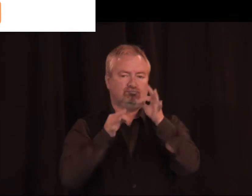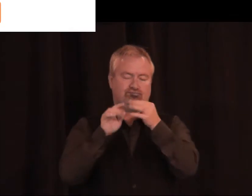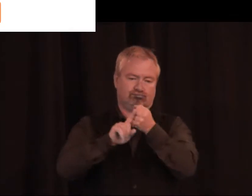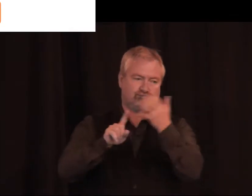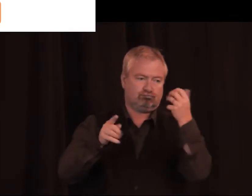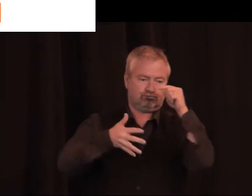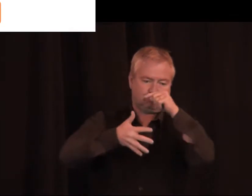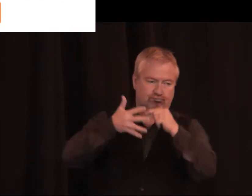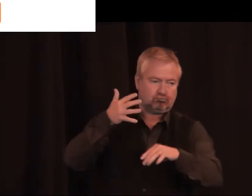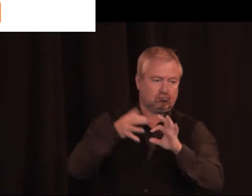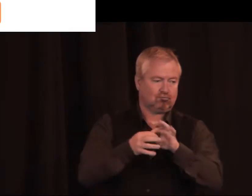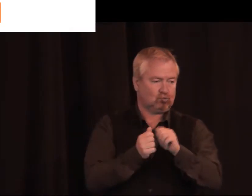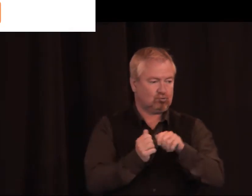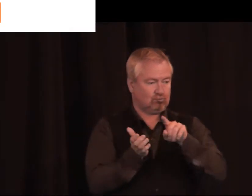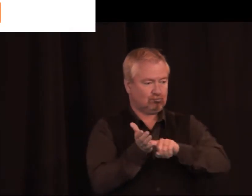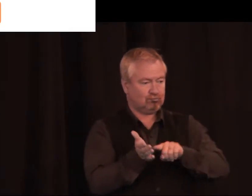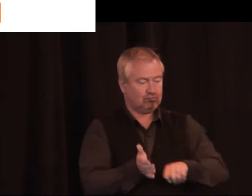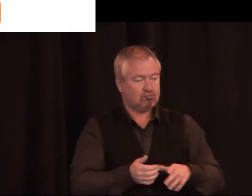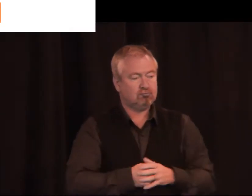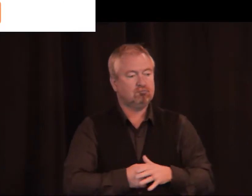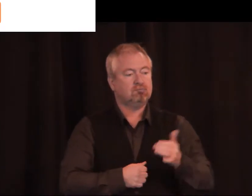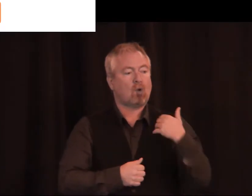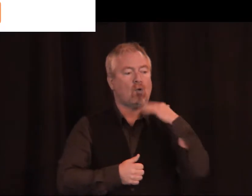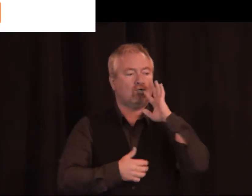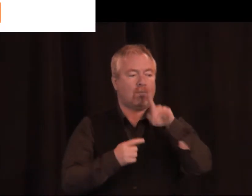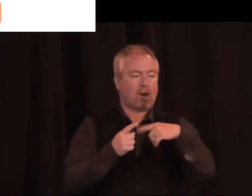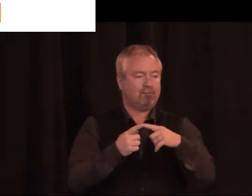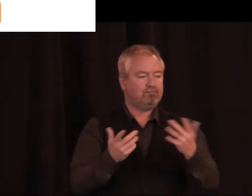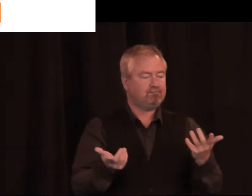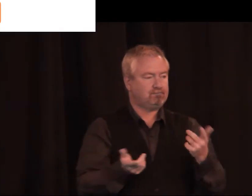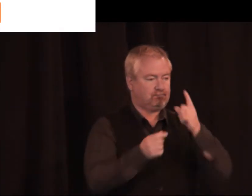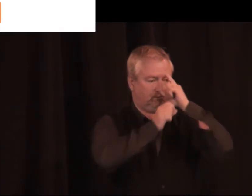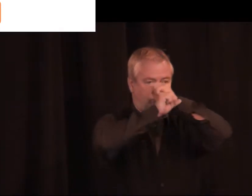And then I'm going to talk about kind of a big-picture concept.